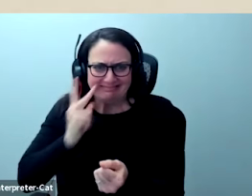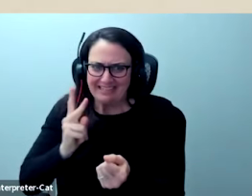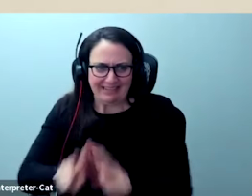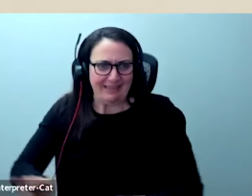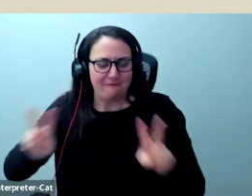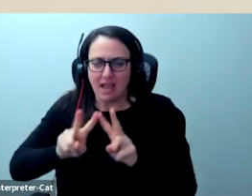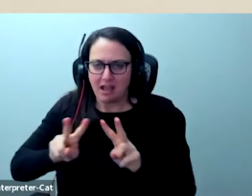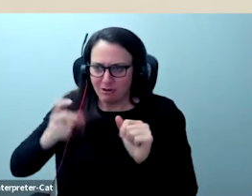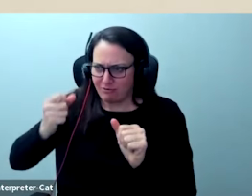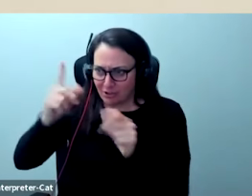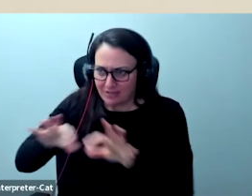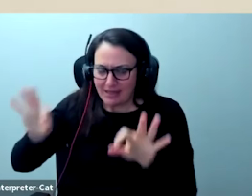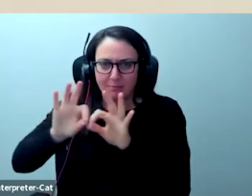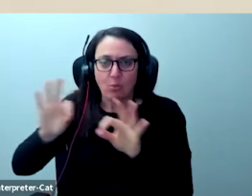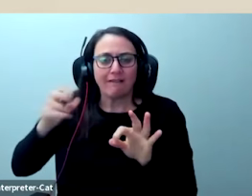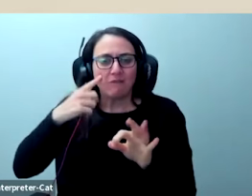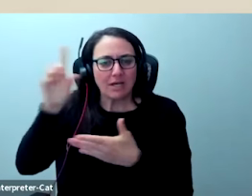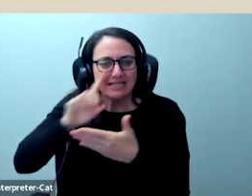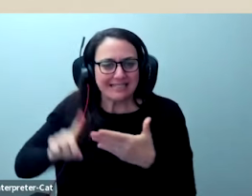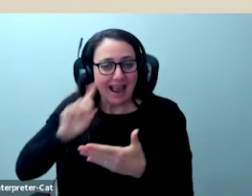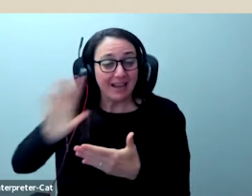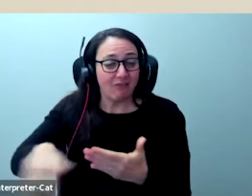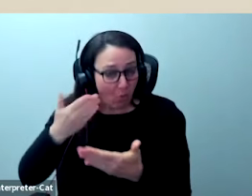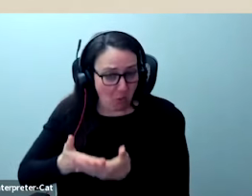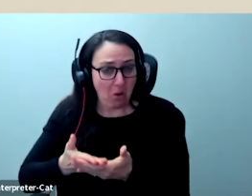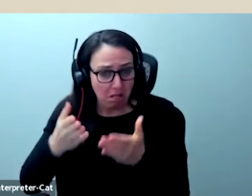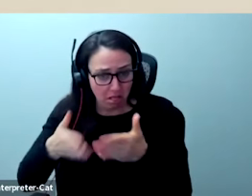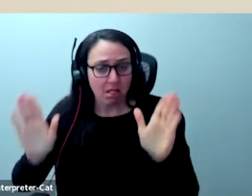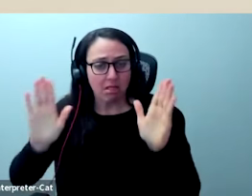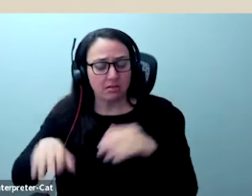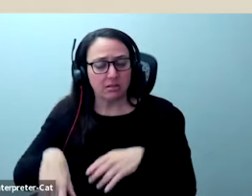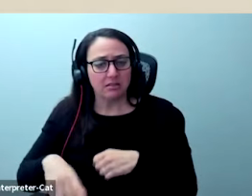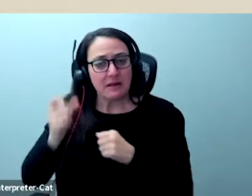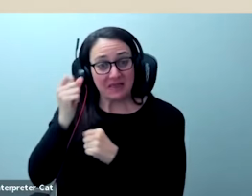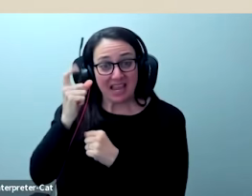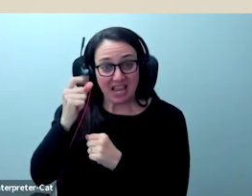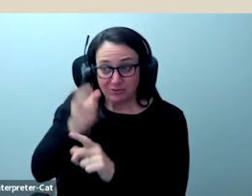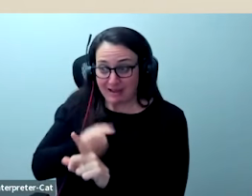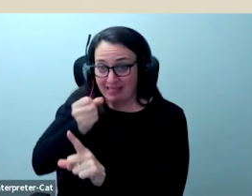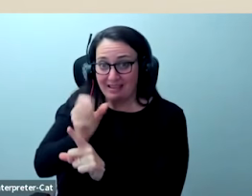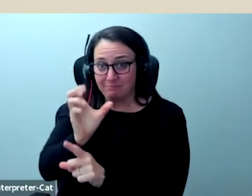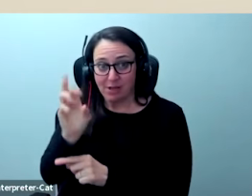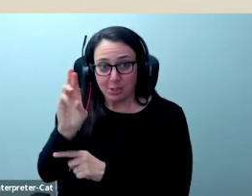of designing for all. They recognize the impact of the curb-cut effect. So if you haven't heard that story yet,